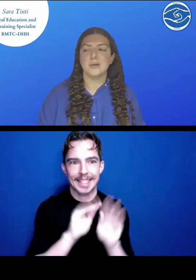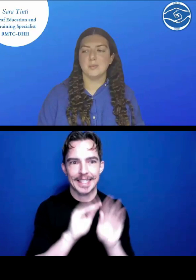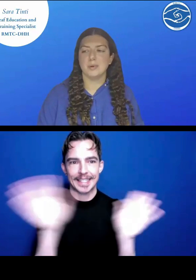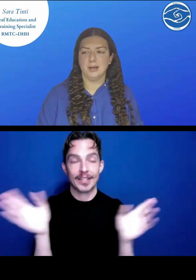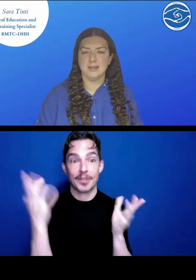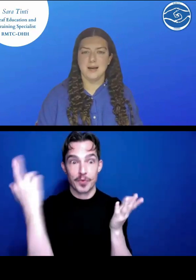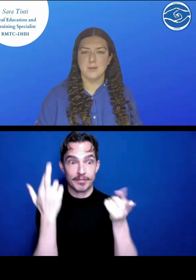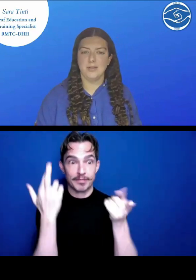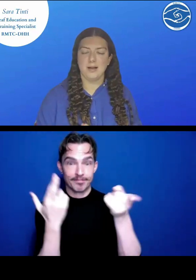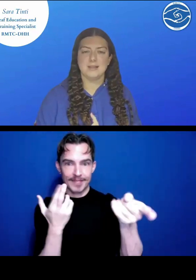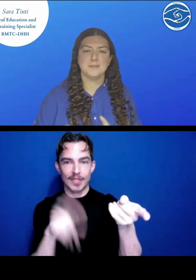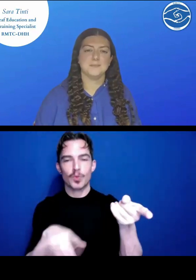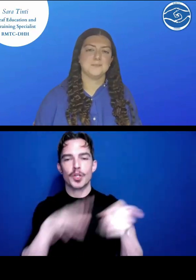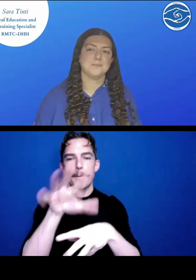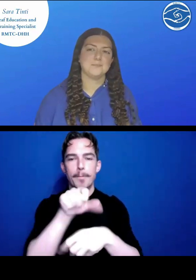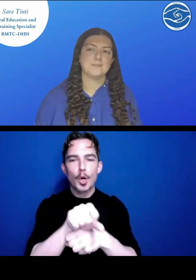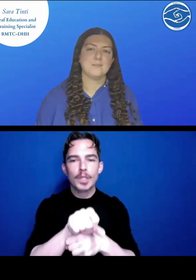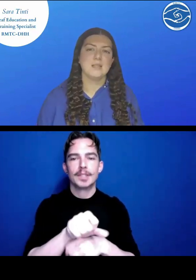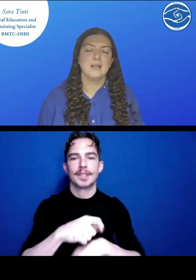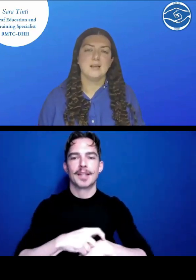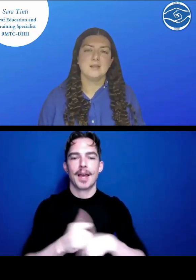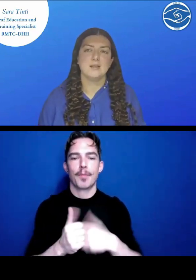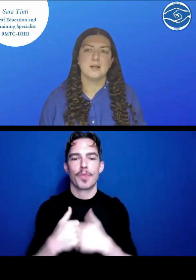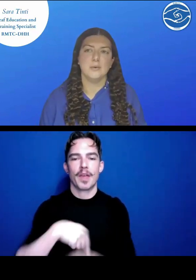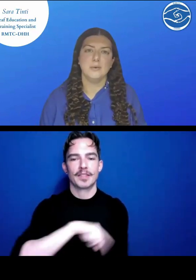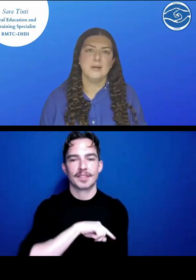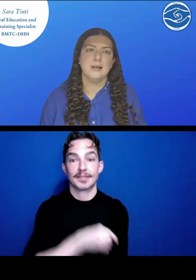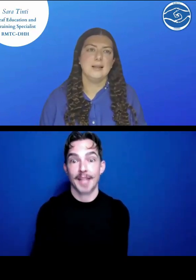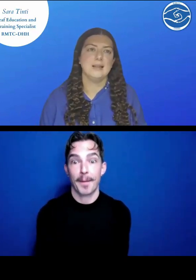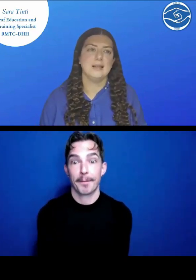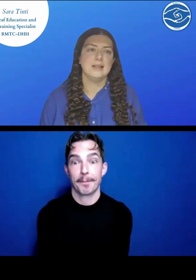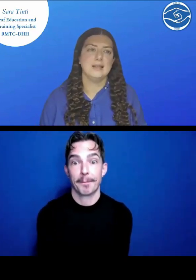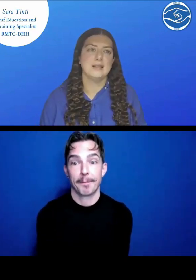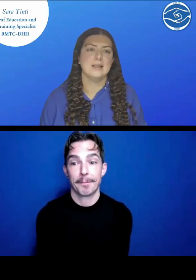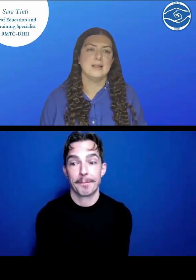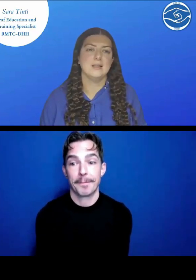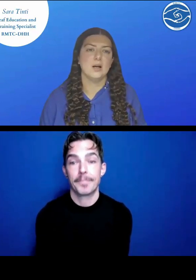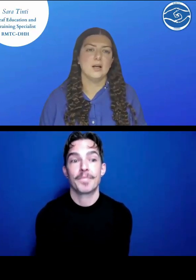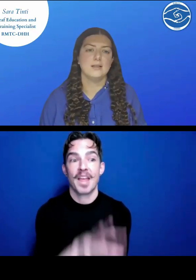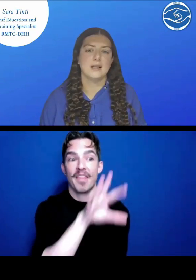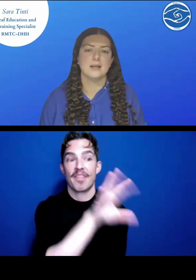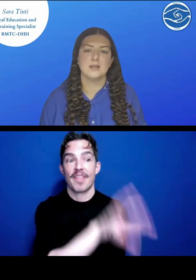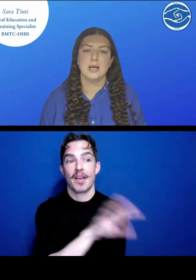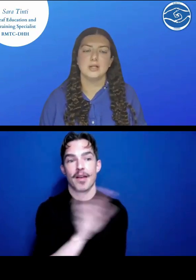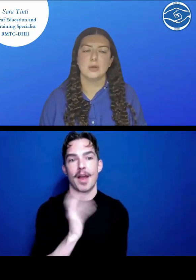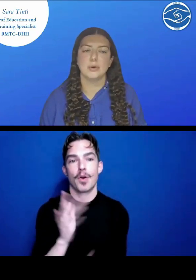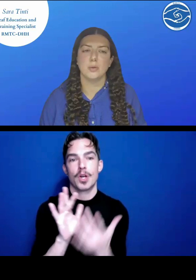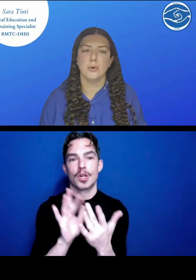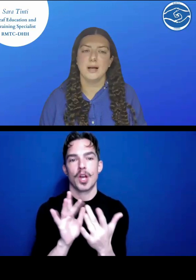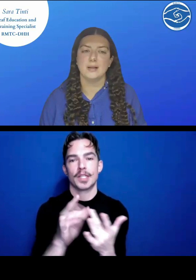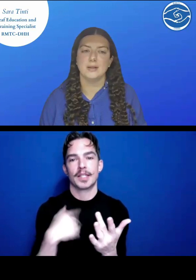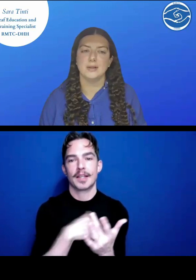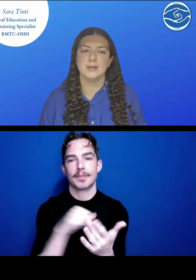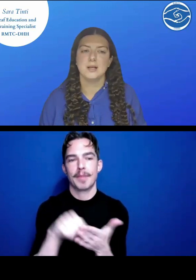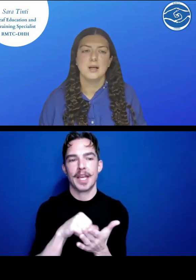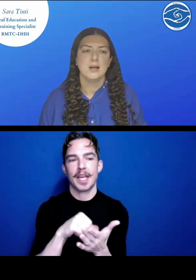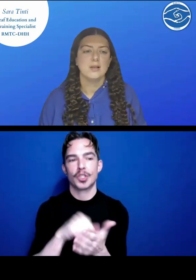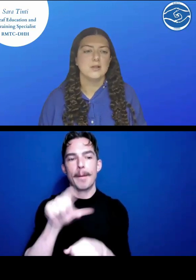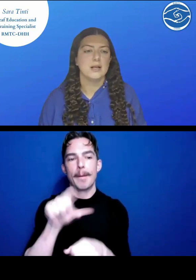where you can book a time with us. So, this is our contact us page, our bookable calendars. So,